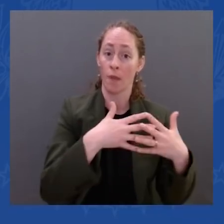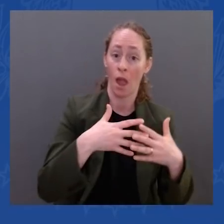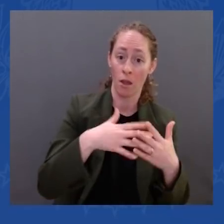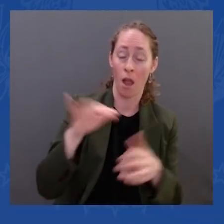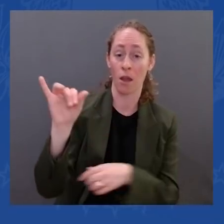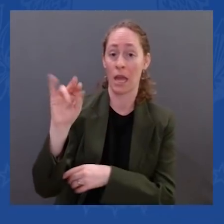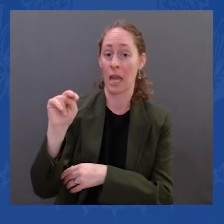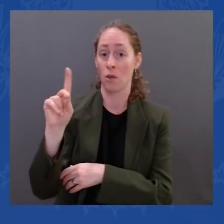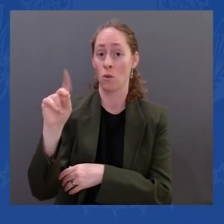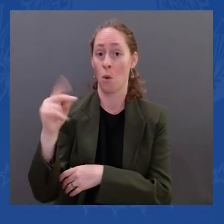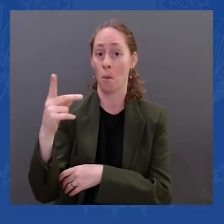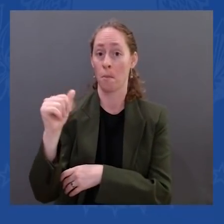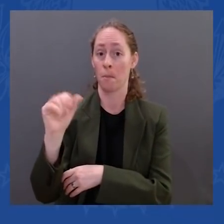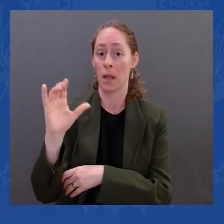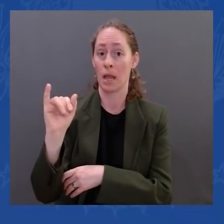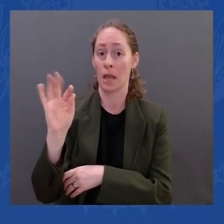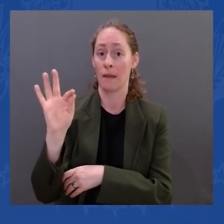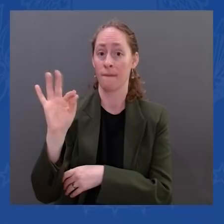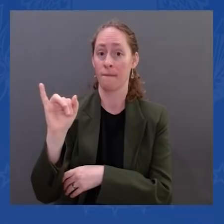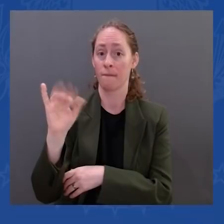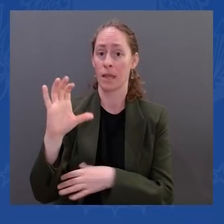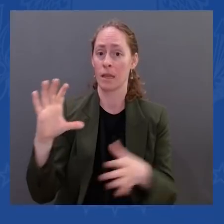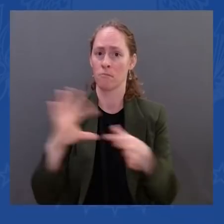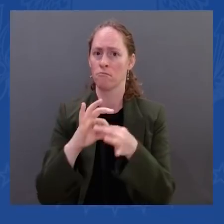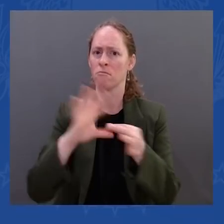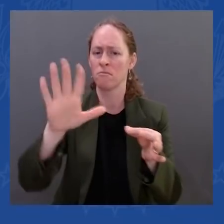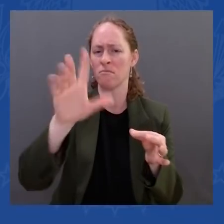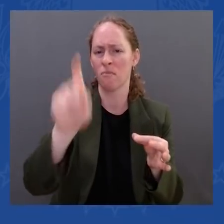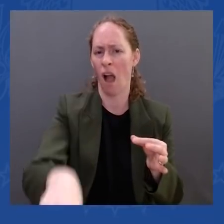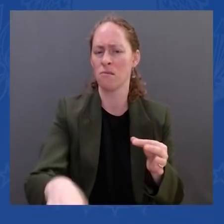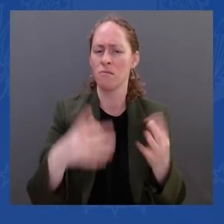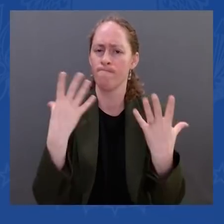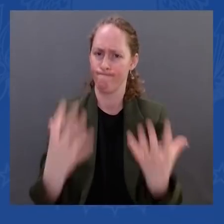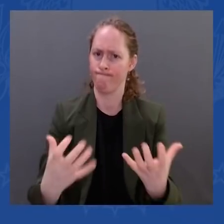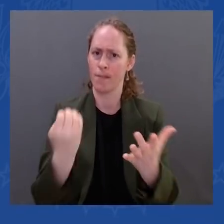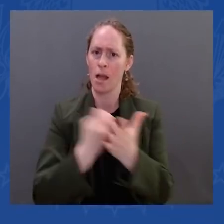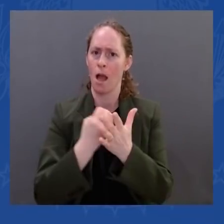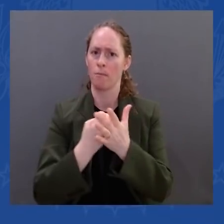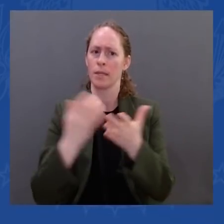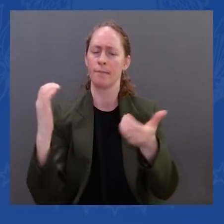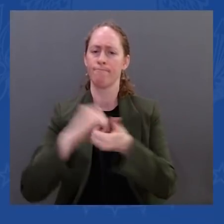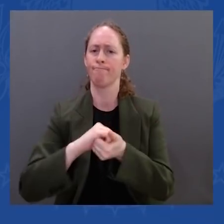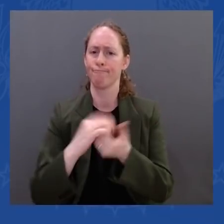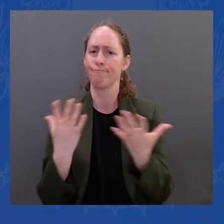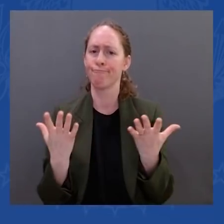and the very posture shown by the United States is something we highly value in Japan.